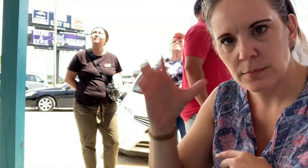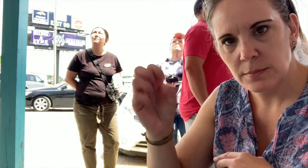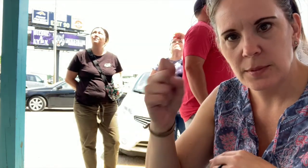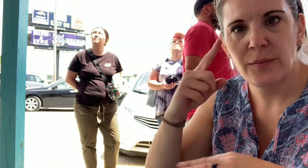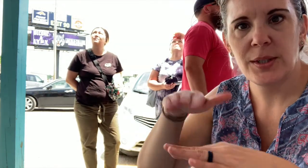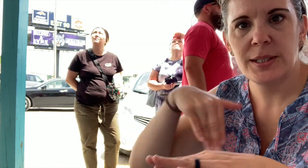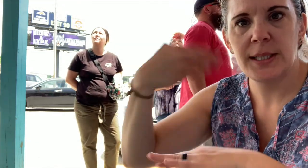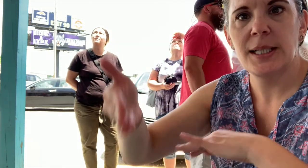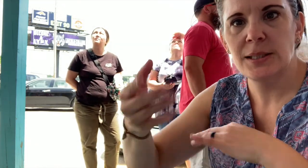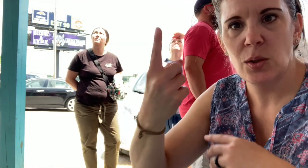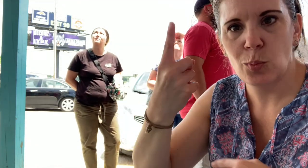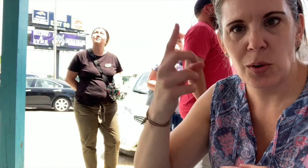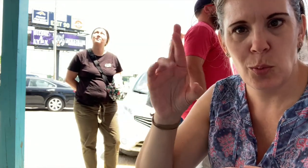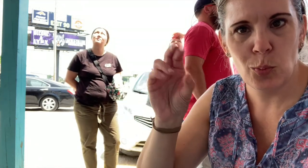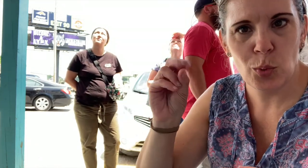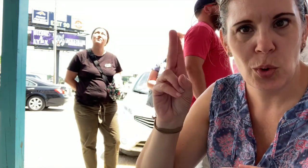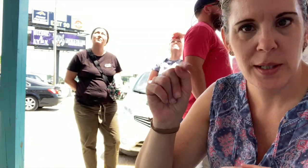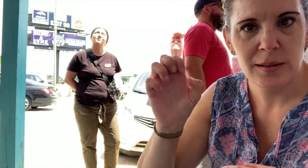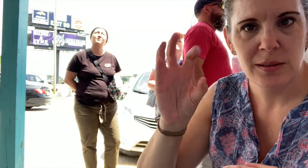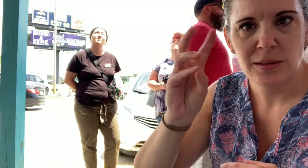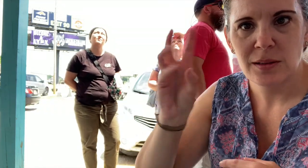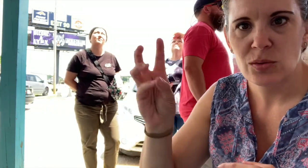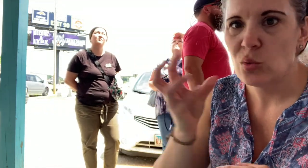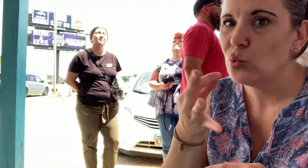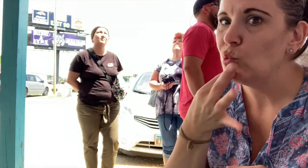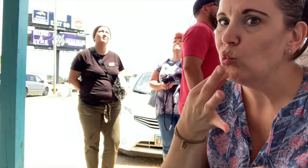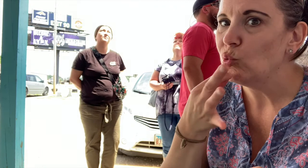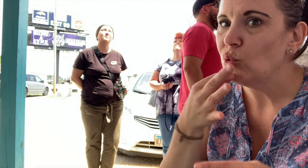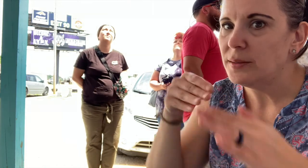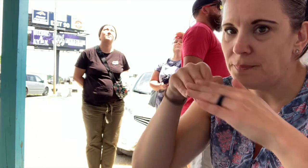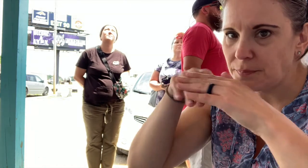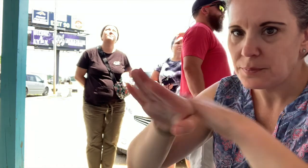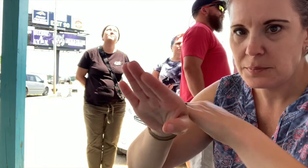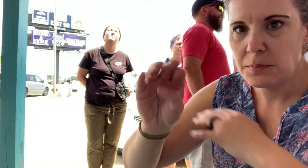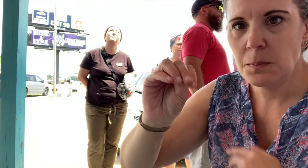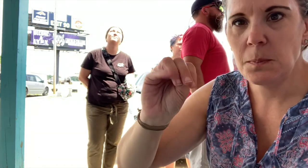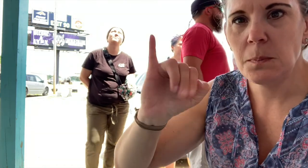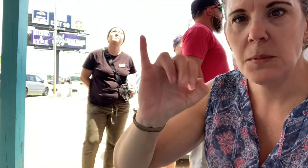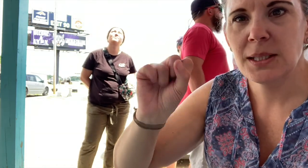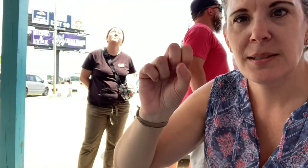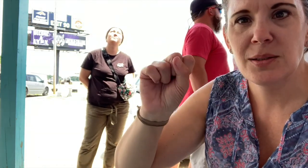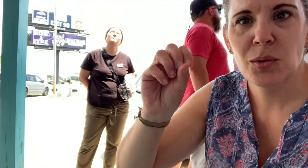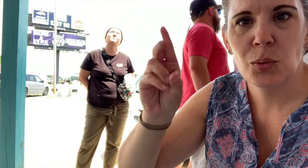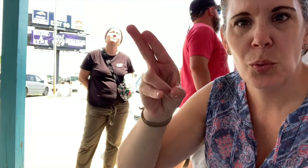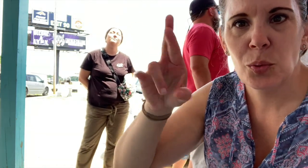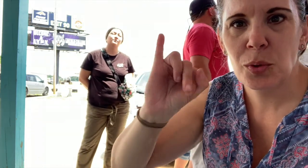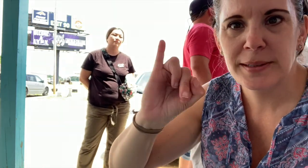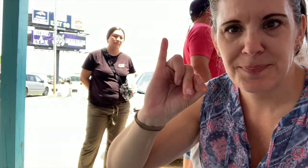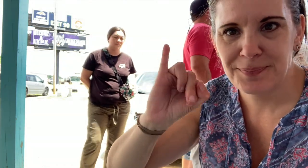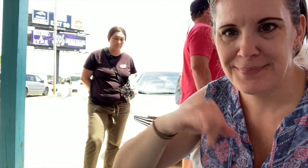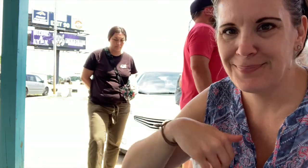off on route 66 road trip, soon into Missouri!